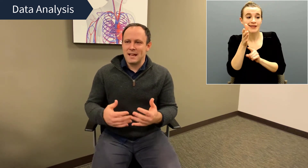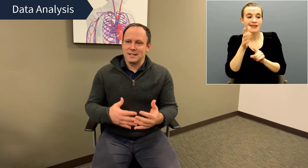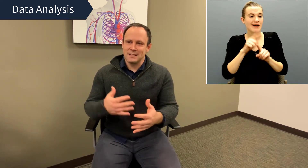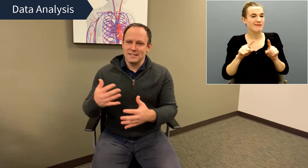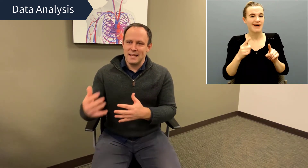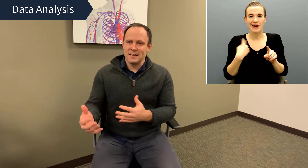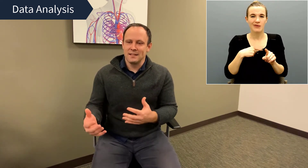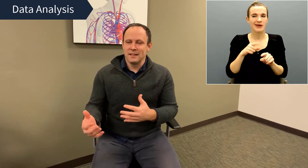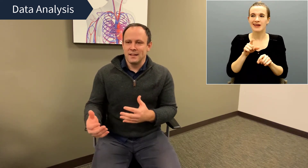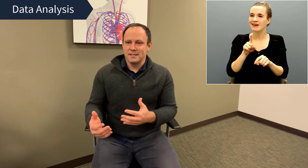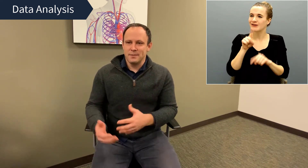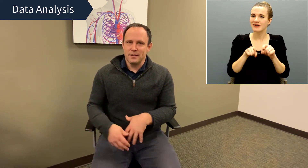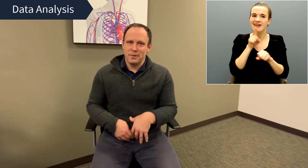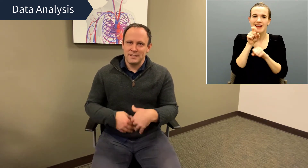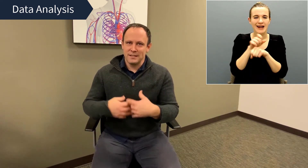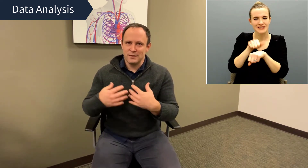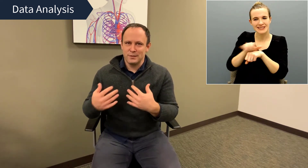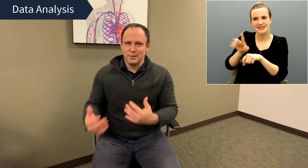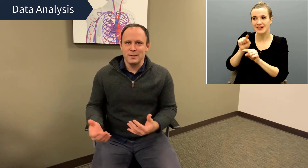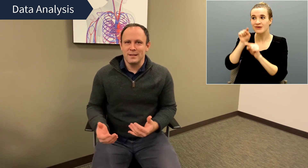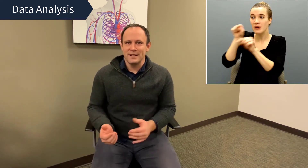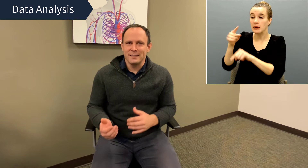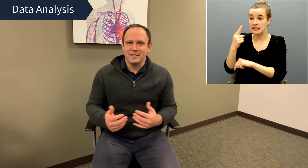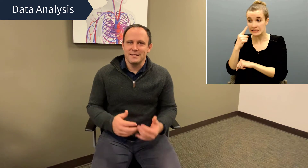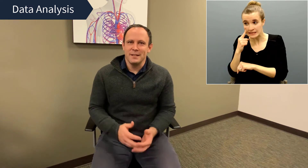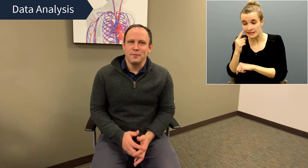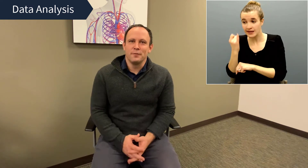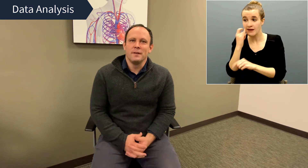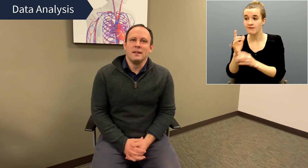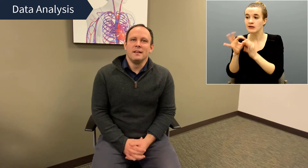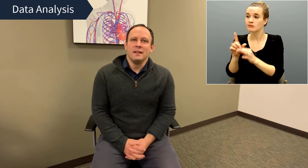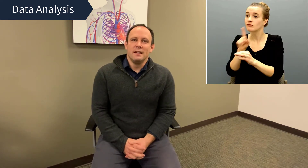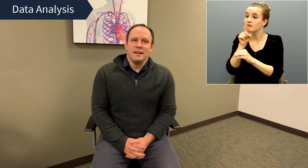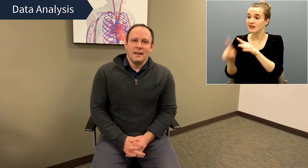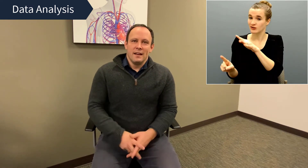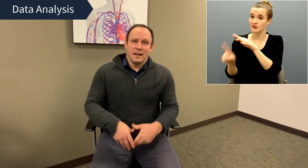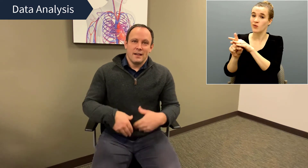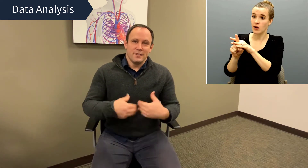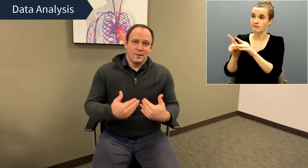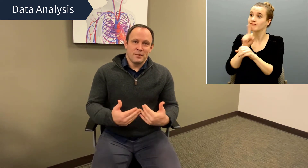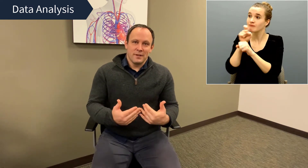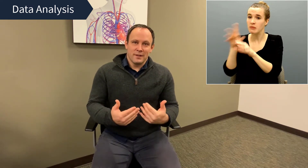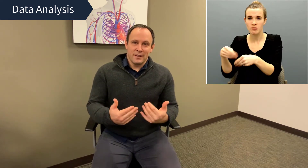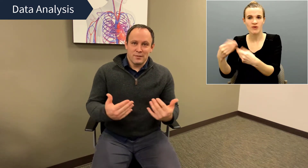actually send a simulated patient to the clinic to see if an interpreter that was